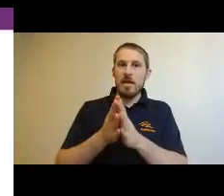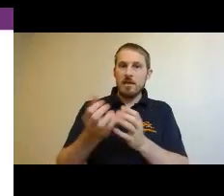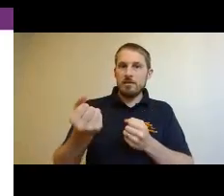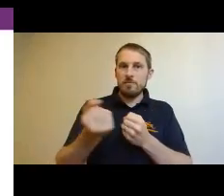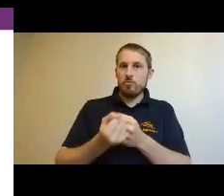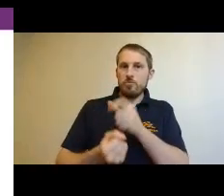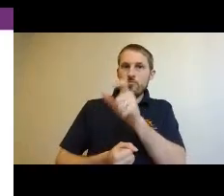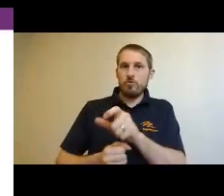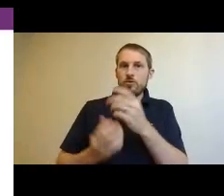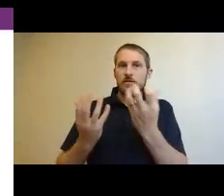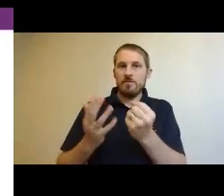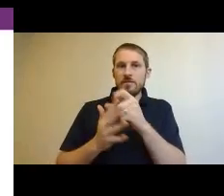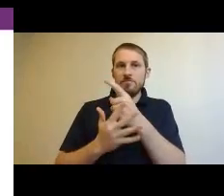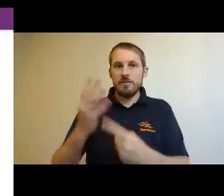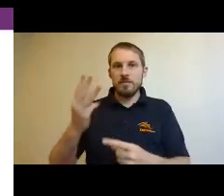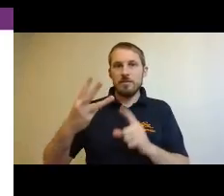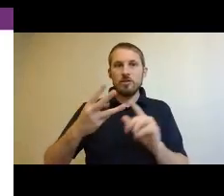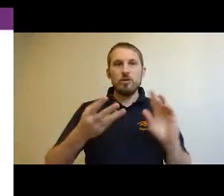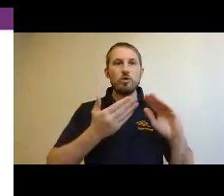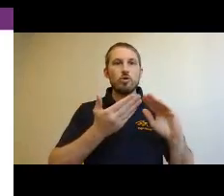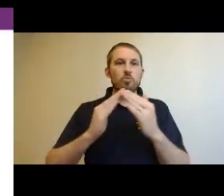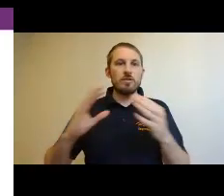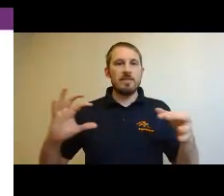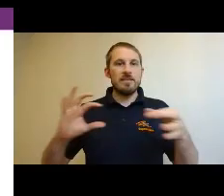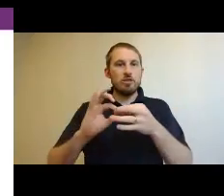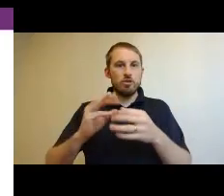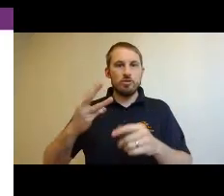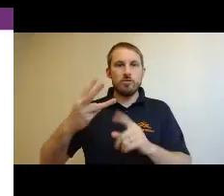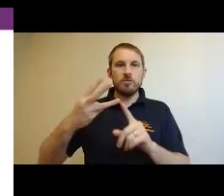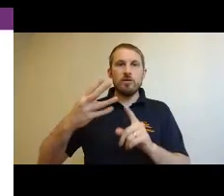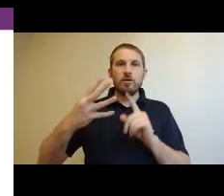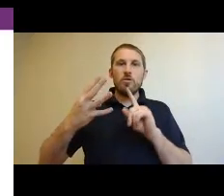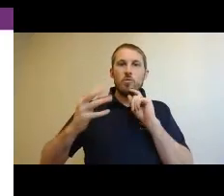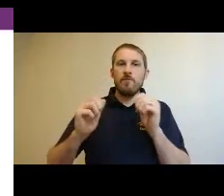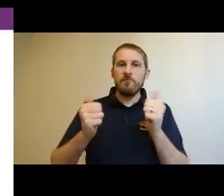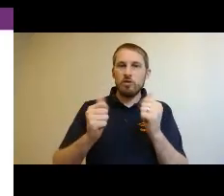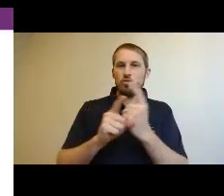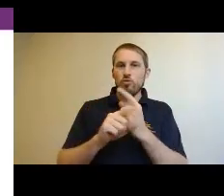community connections, and we'll finish with where to find further information.